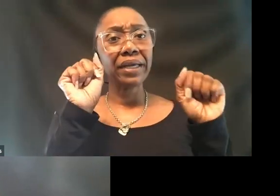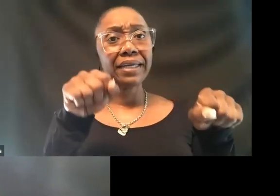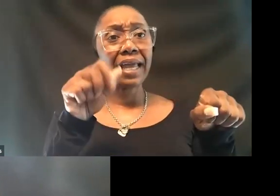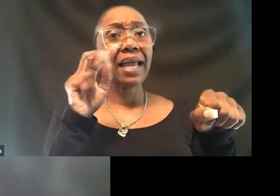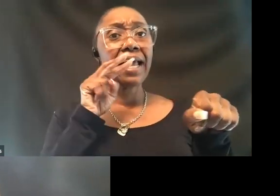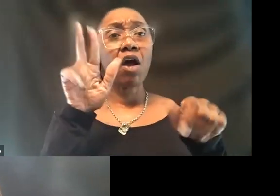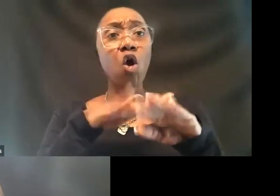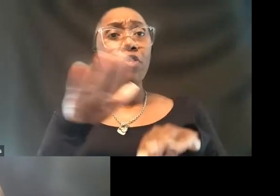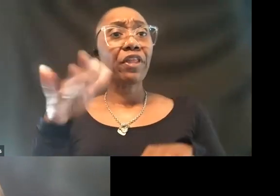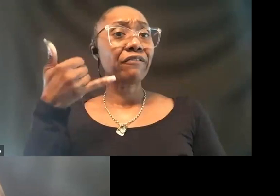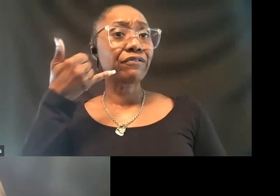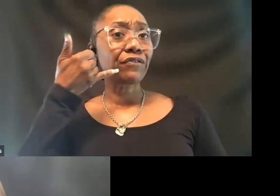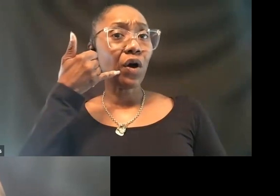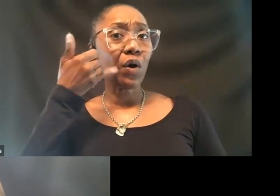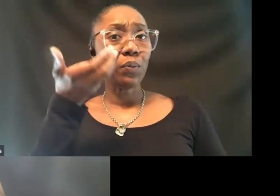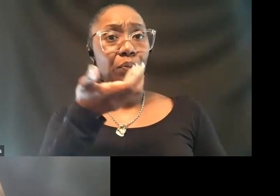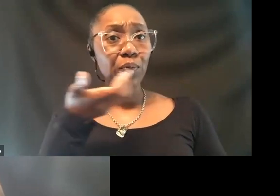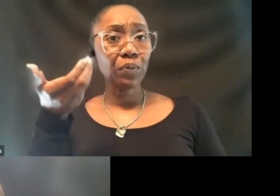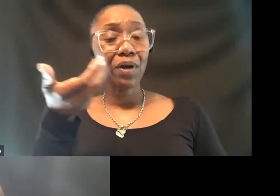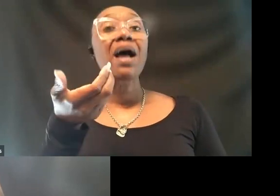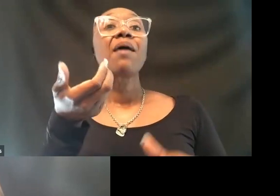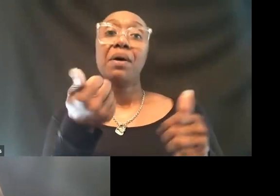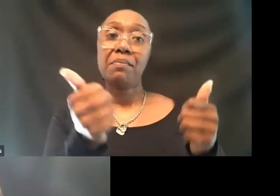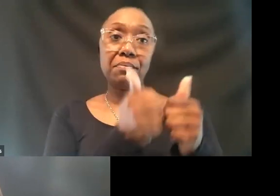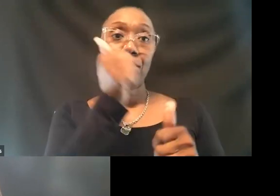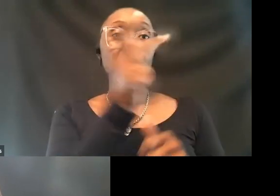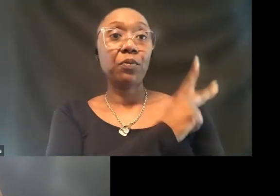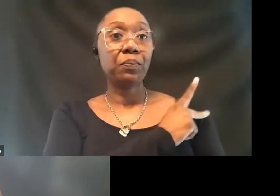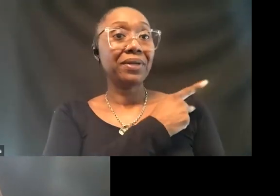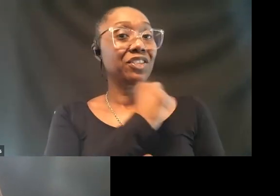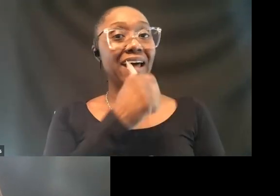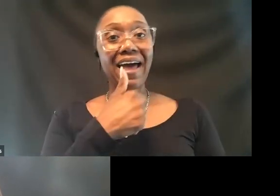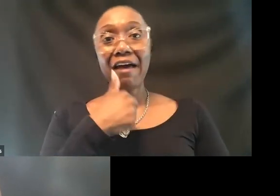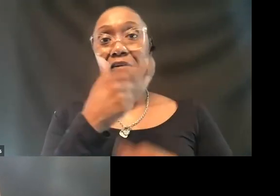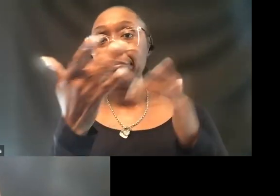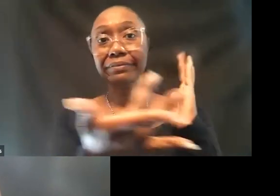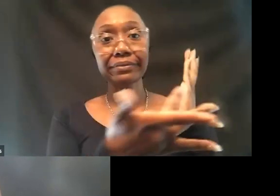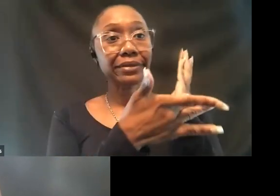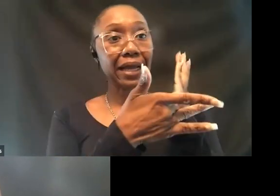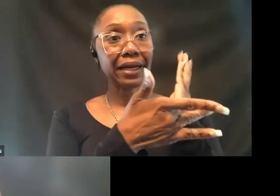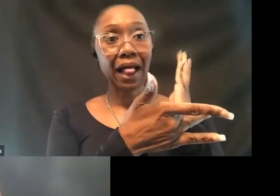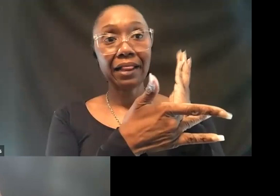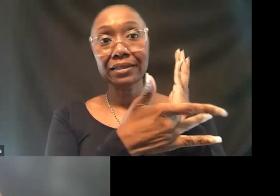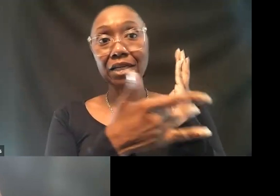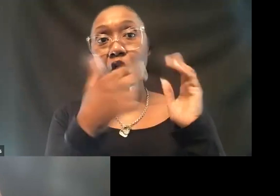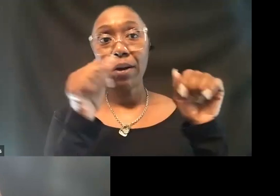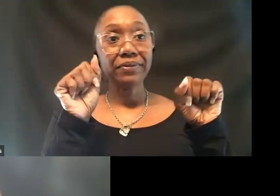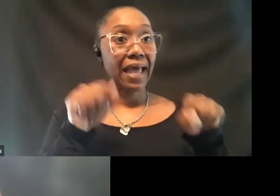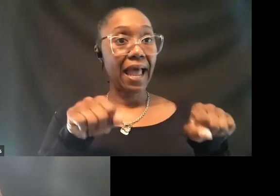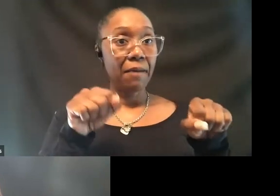But yes, a lot of patients just don't have the, the. Technical, you know, insight or ability to do that.